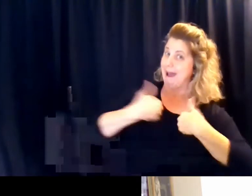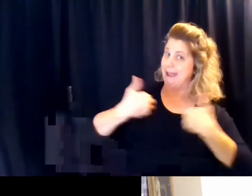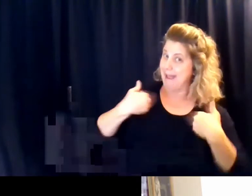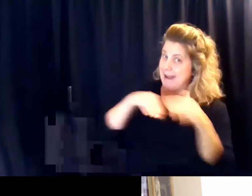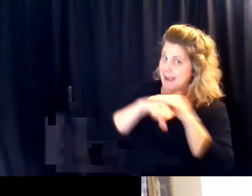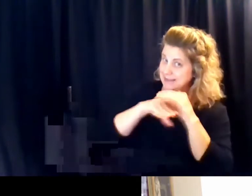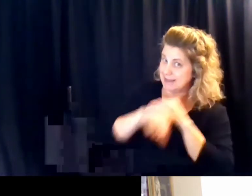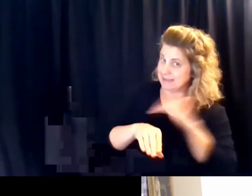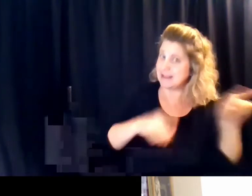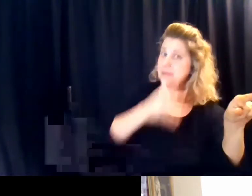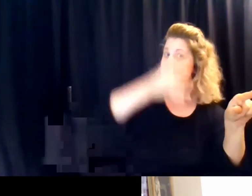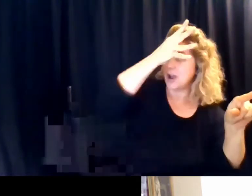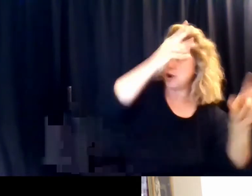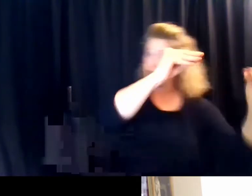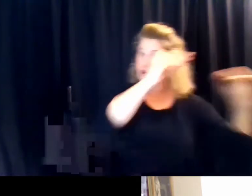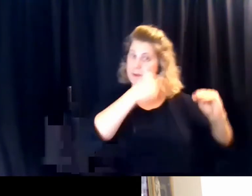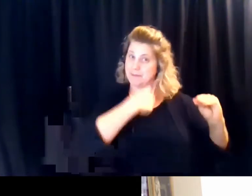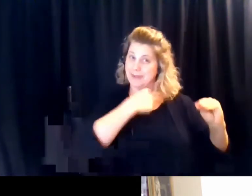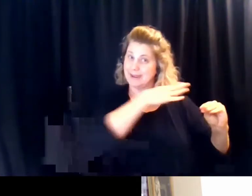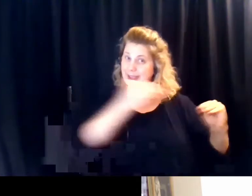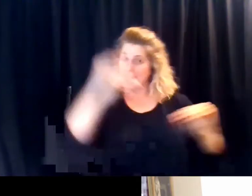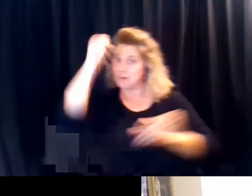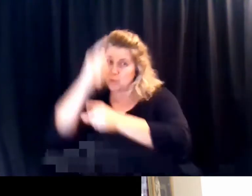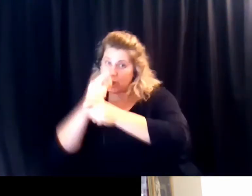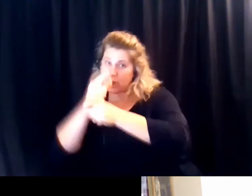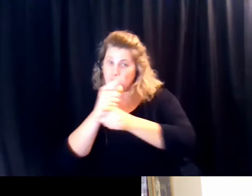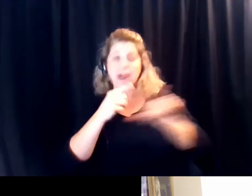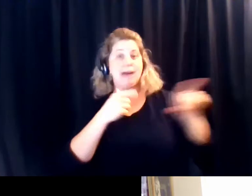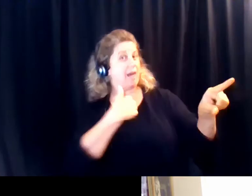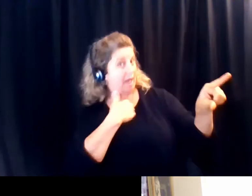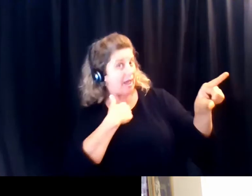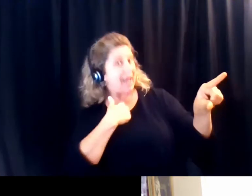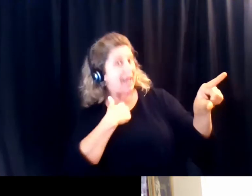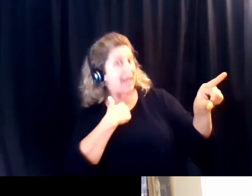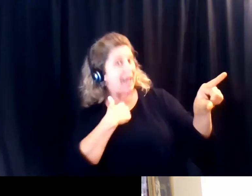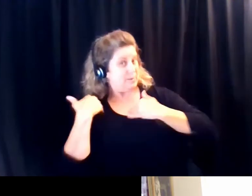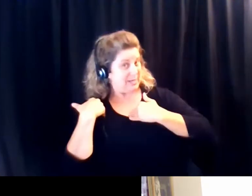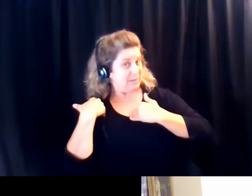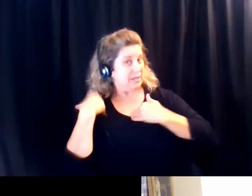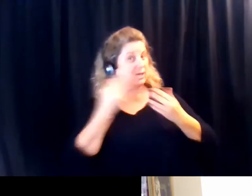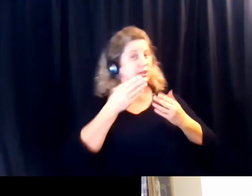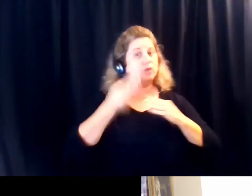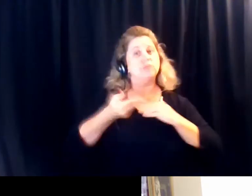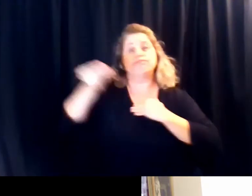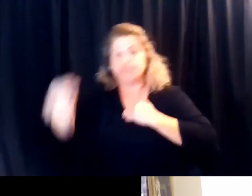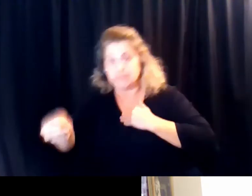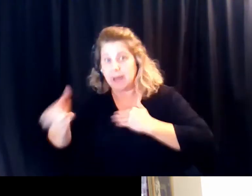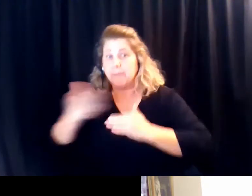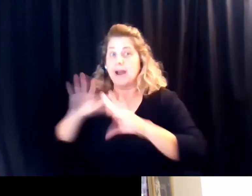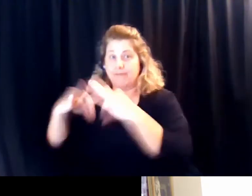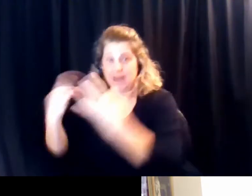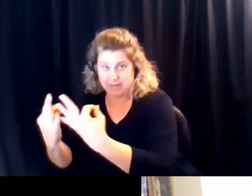Judith Heumann: Then the Board of Ed, said the teacher to my house for two and a half hours a week for the first, second, third grade and a half of the fourth grade.